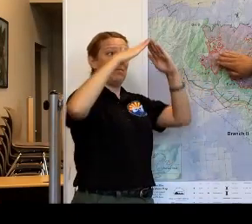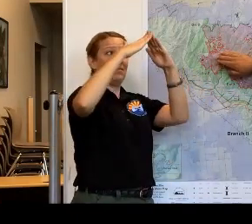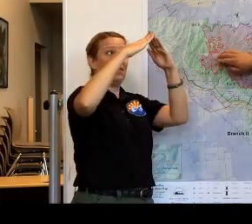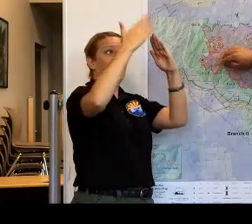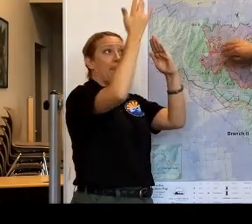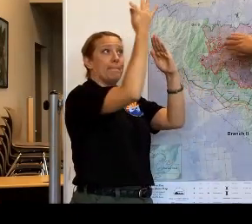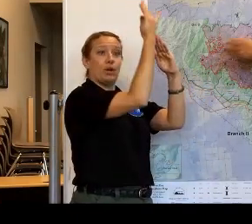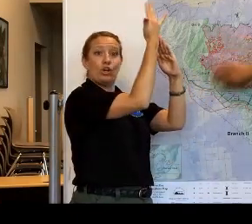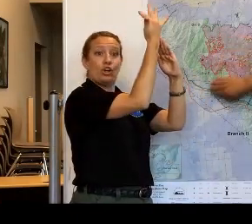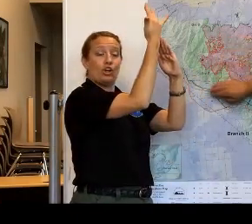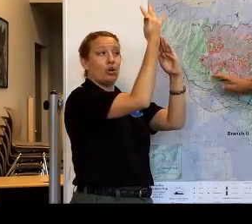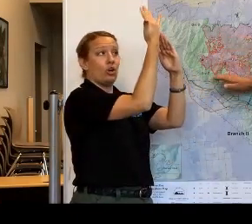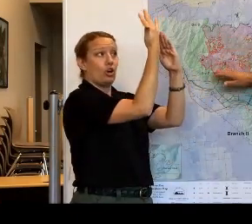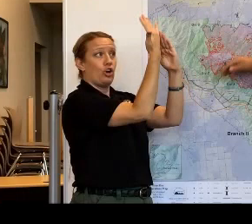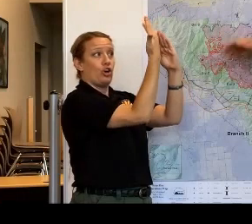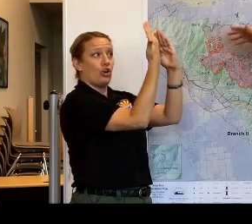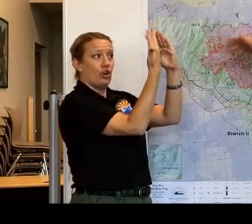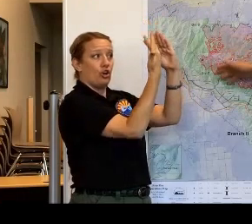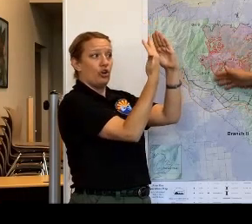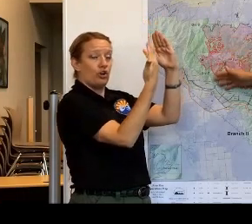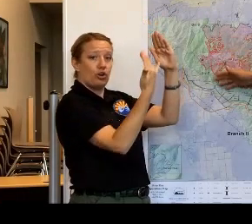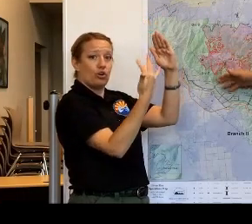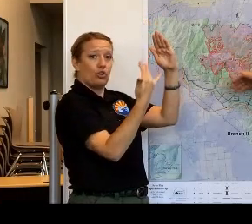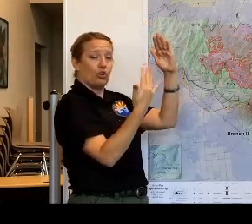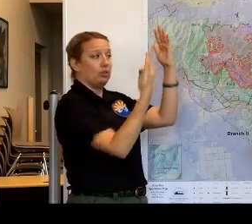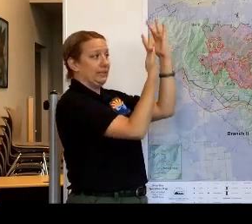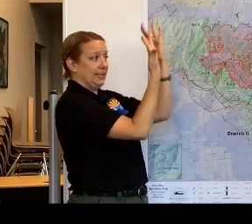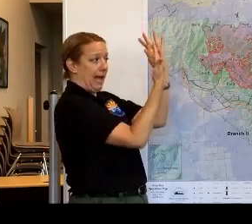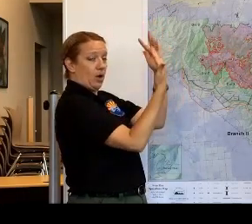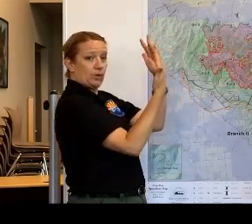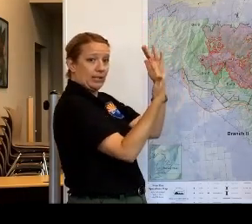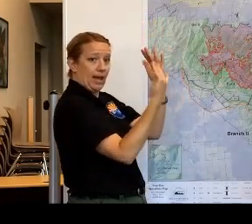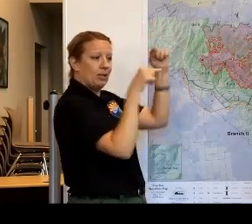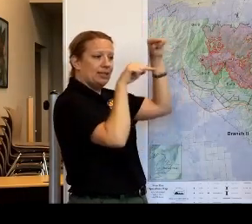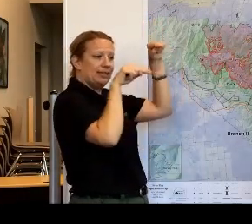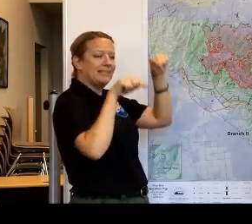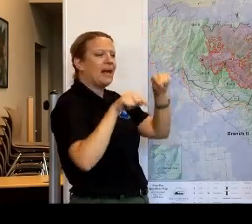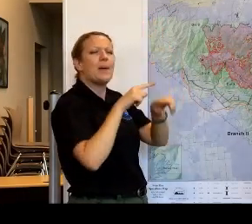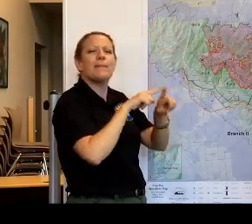mountain downward and as it burns downward it burns much much slower maybe